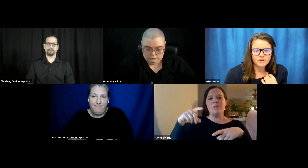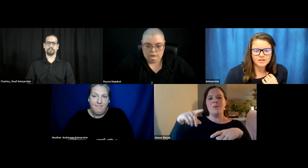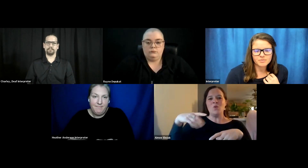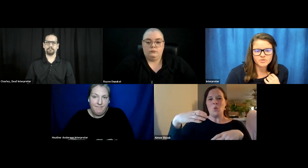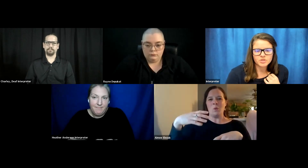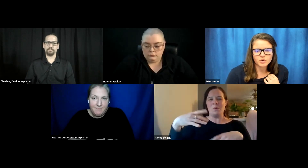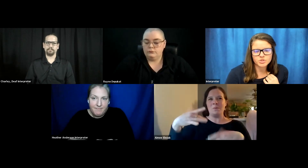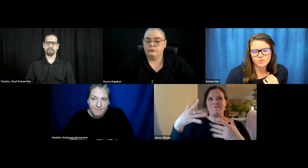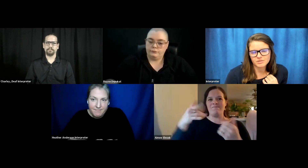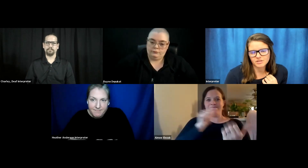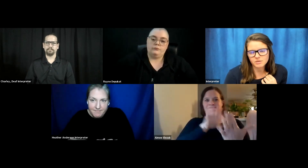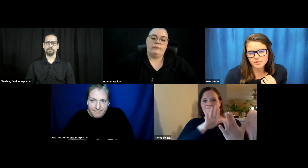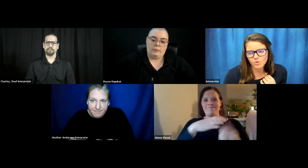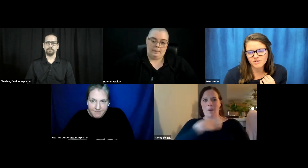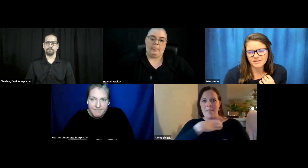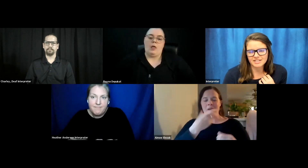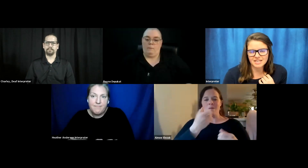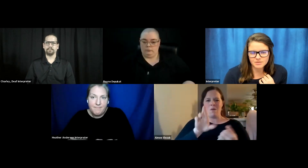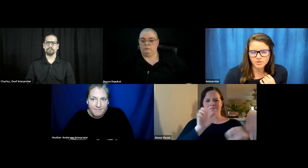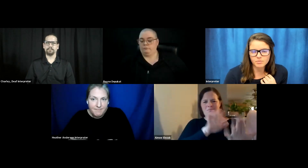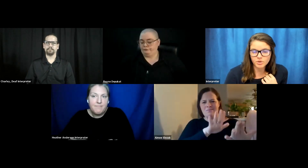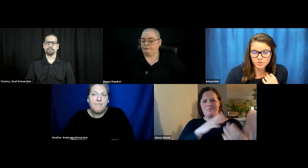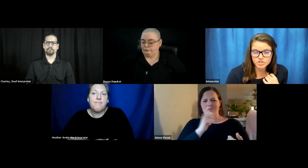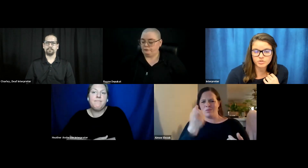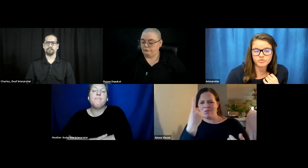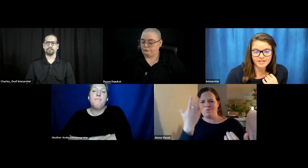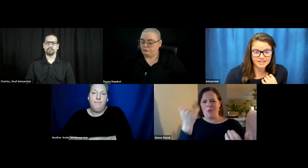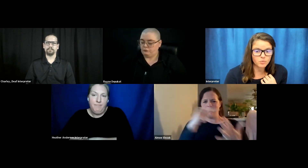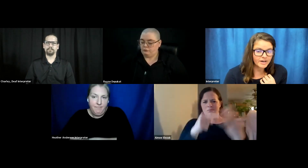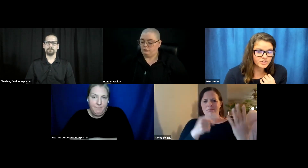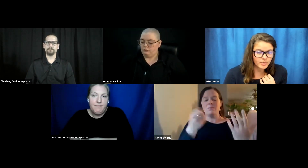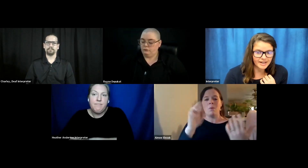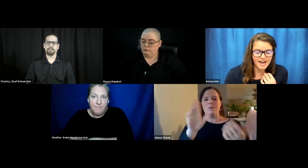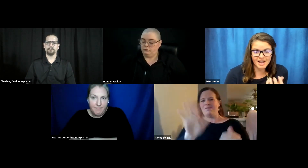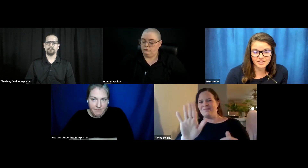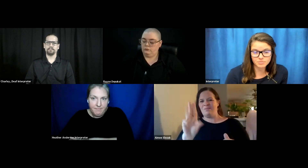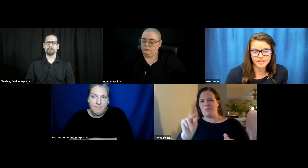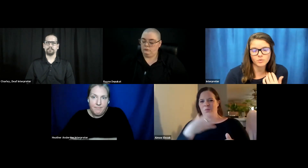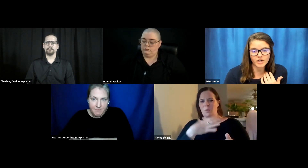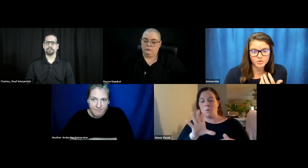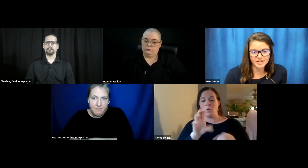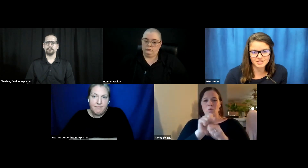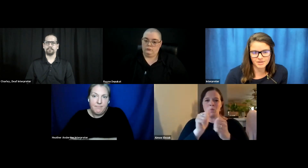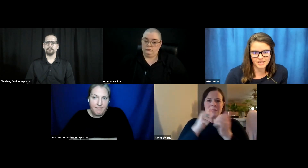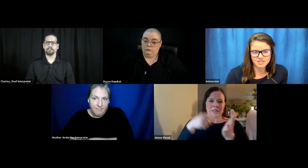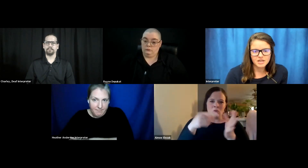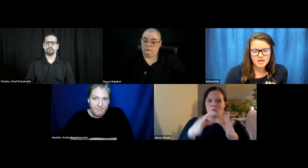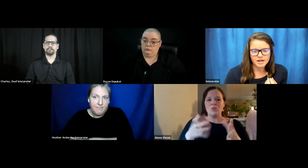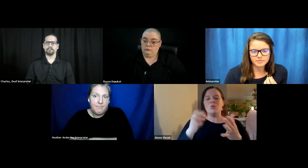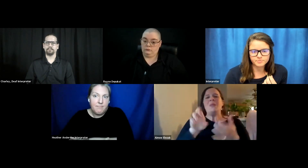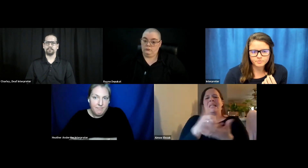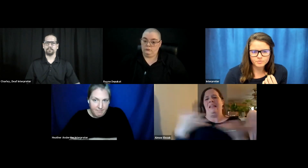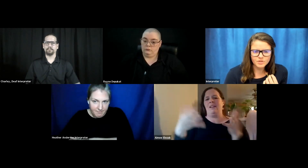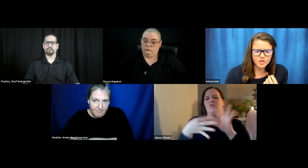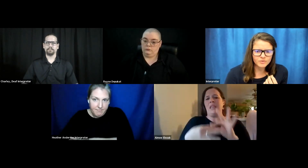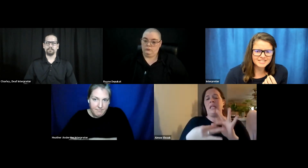We to those who need a little bit more of an accessible approach to finding where do I have a complaint Where do I submit it.